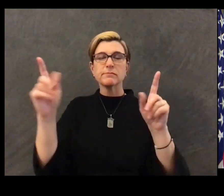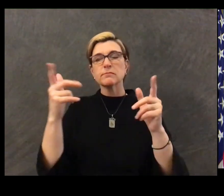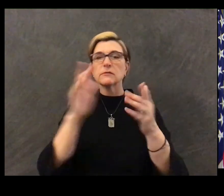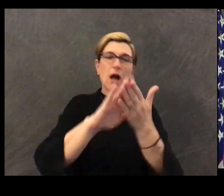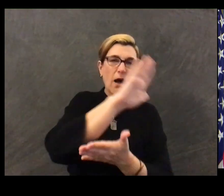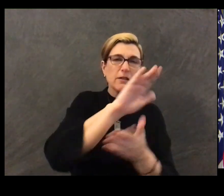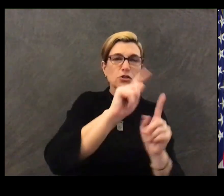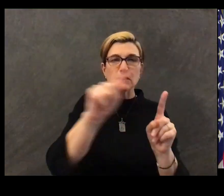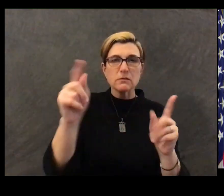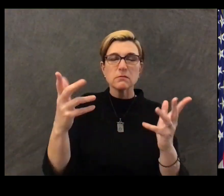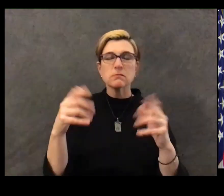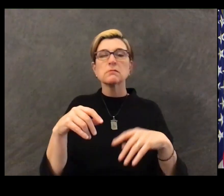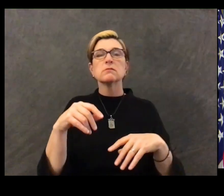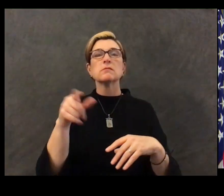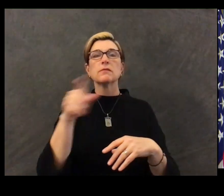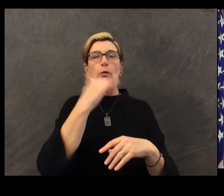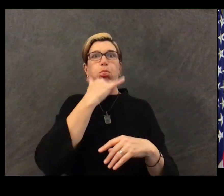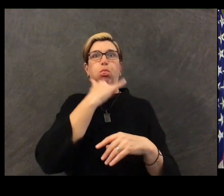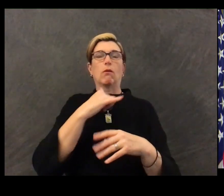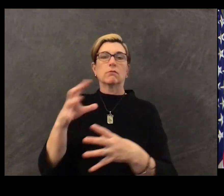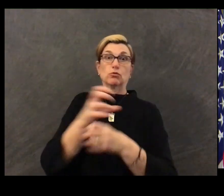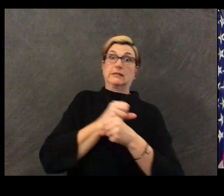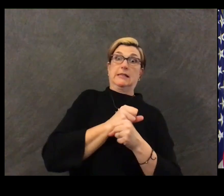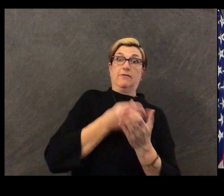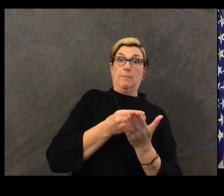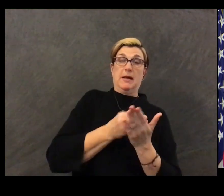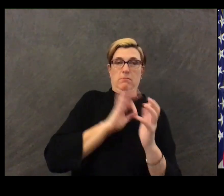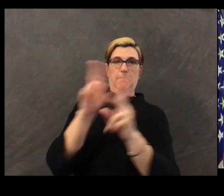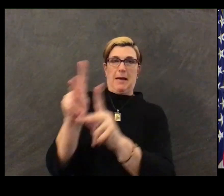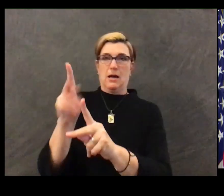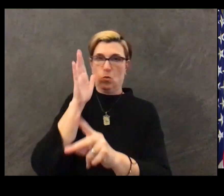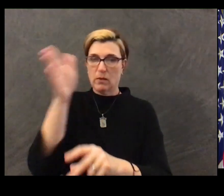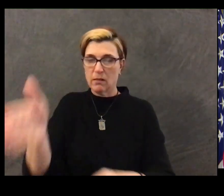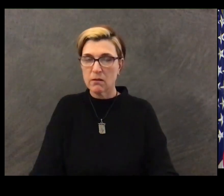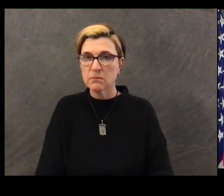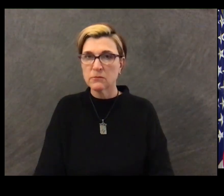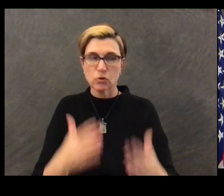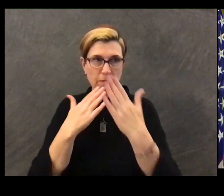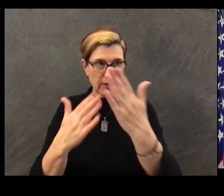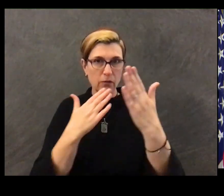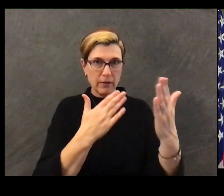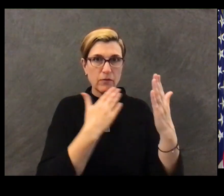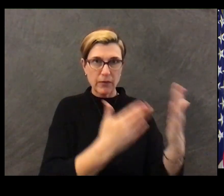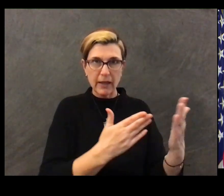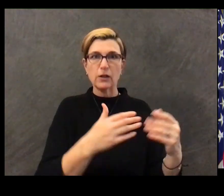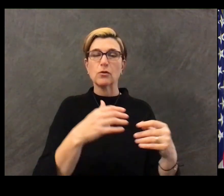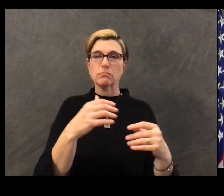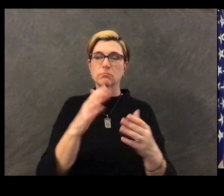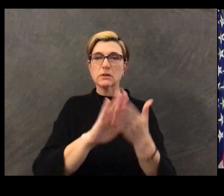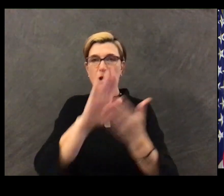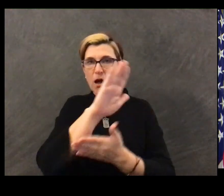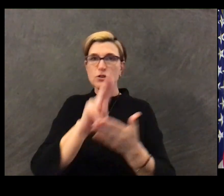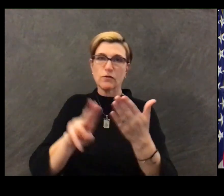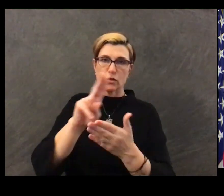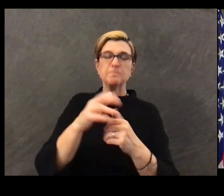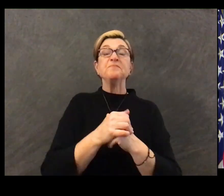and companies but I want to thank the companies and the other great universities and there's some great ones the legislation passed by the Senate